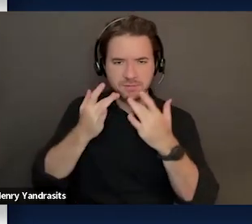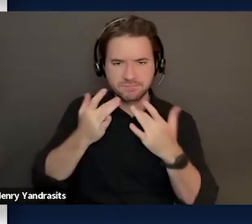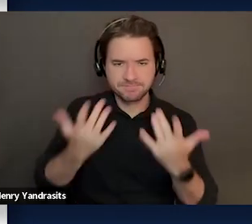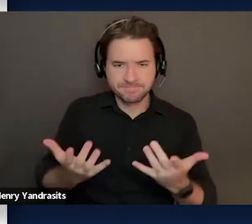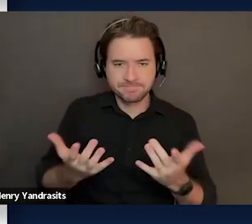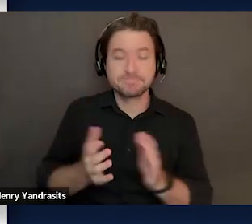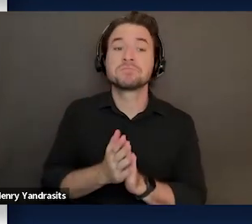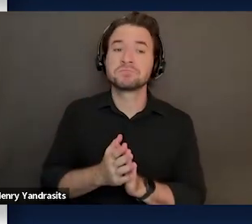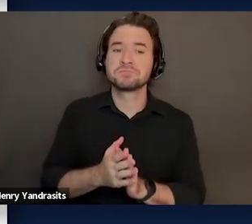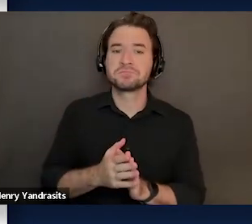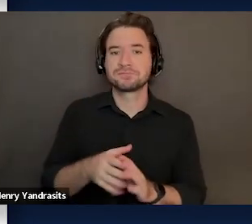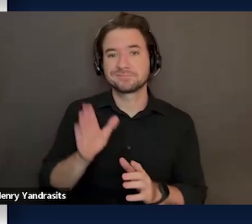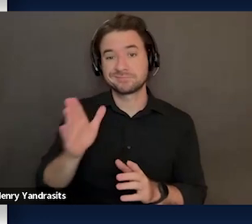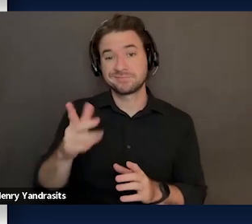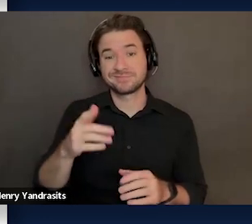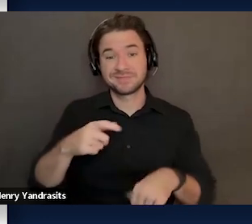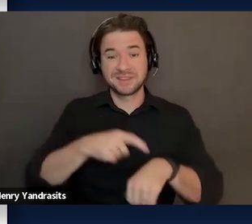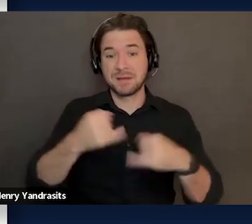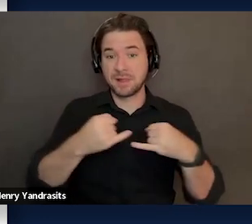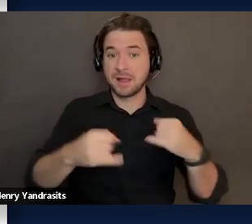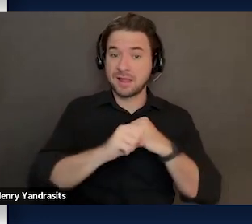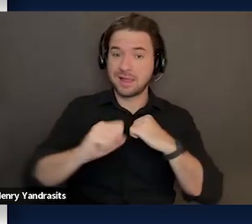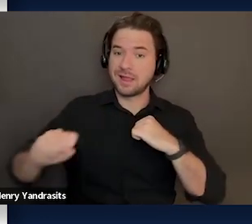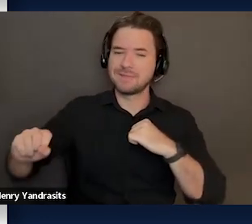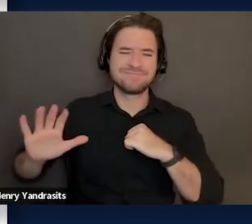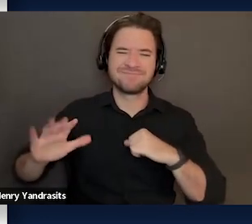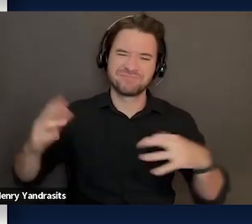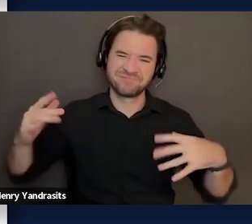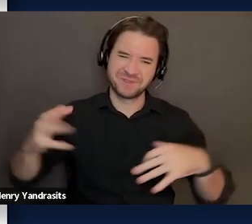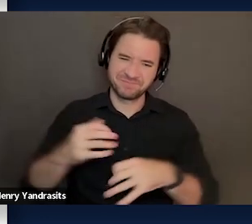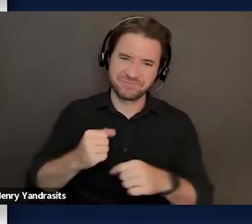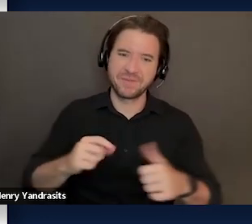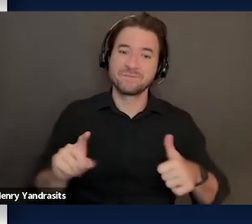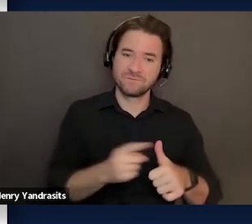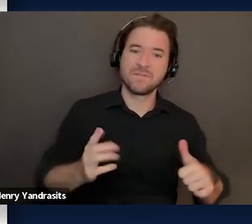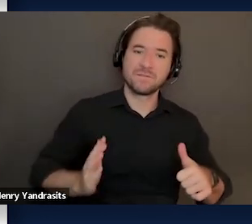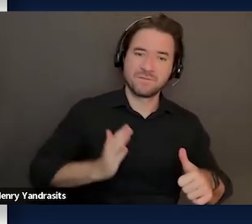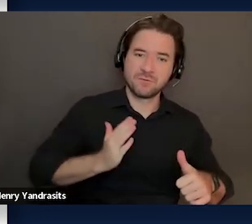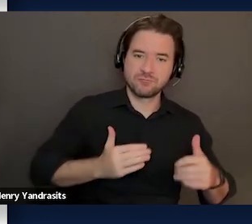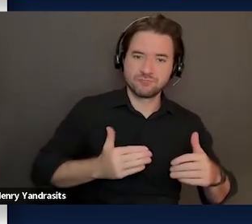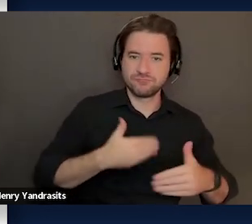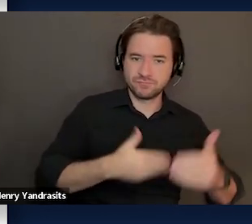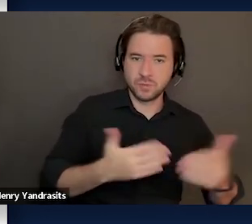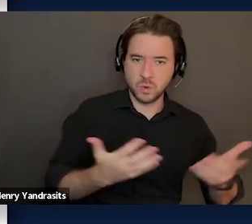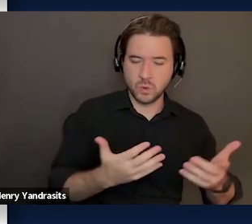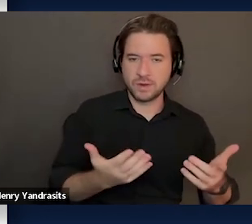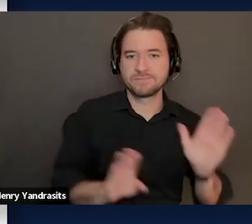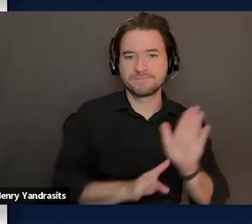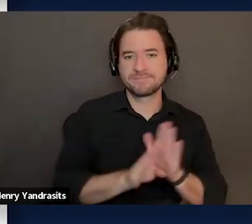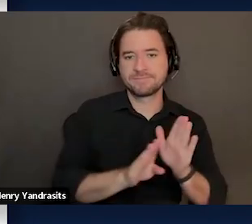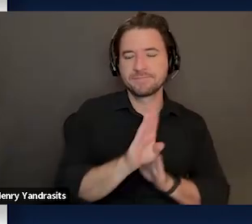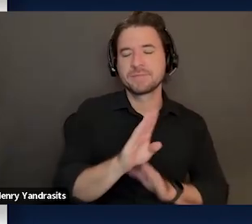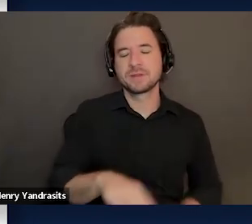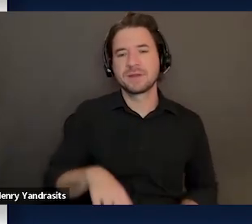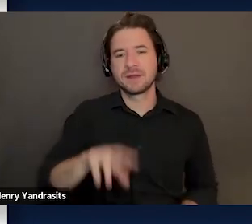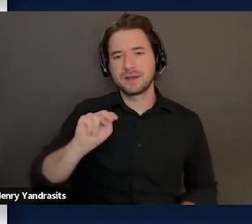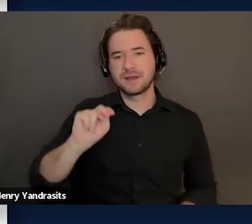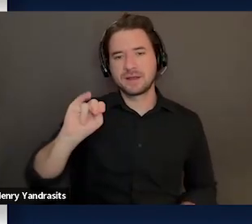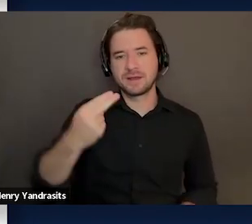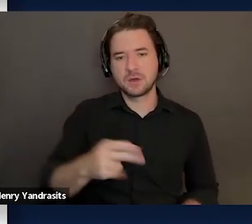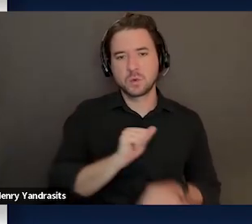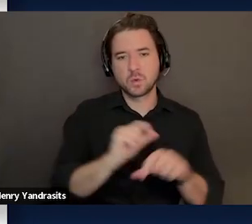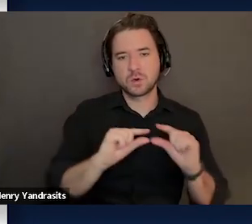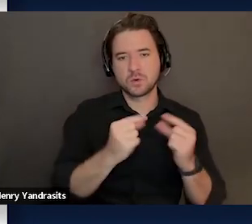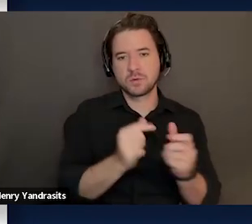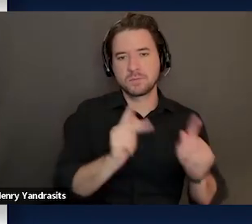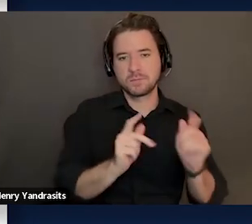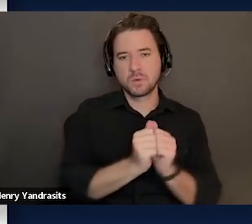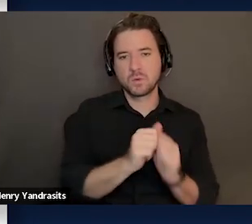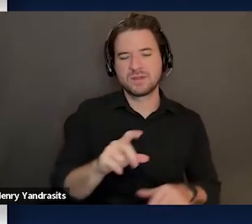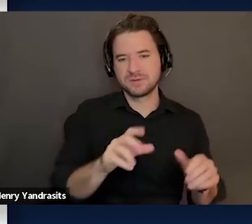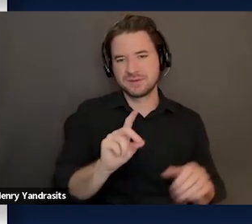So I'm going to condense the timelines of events, but one of the first formal steps was the formation of an NIH workgroup on persons with disabilities, and this started in 2021.